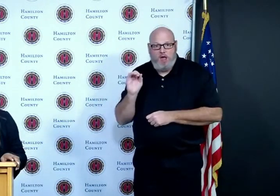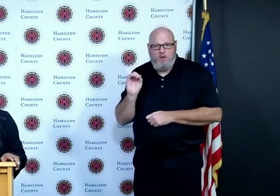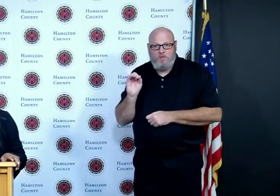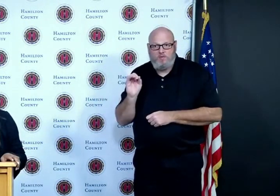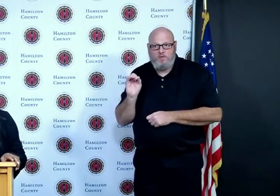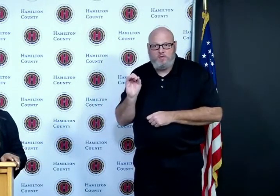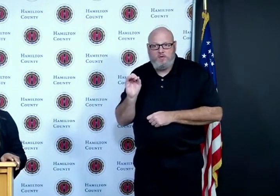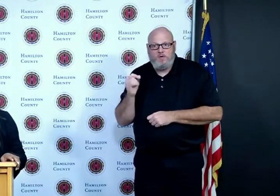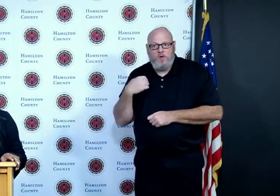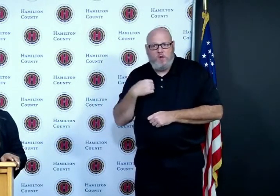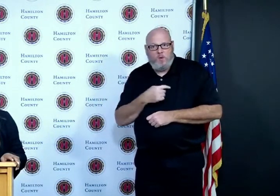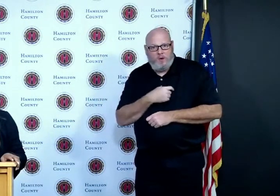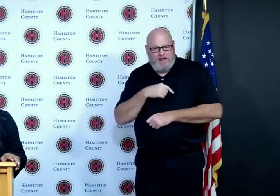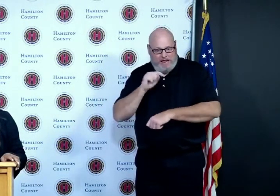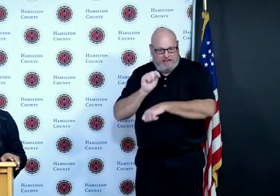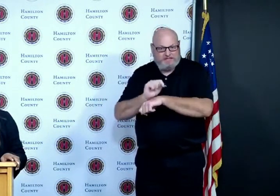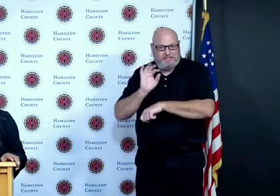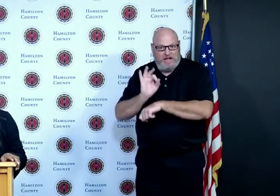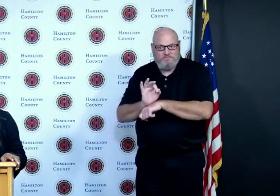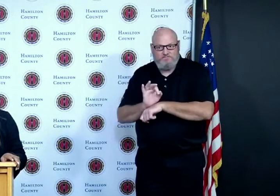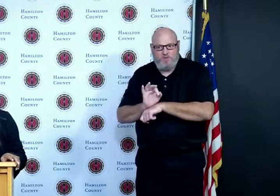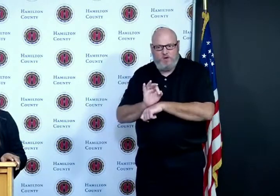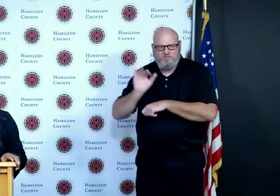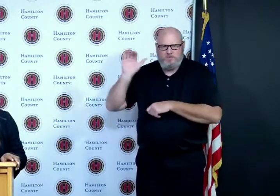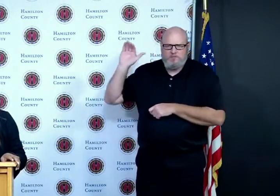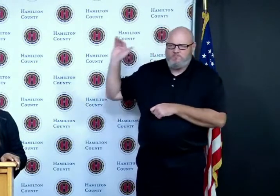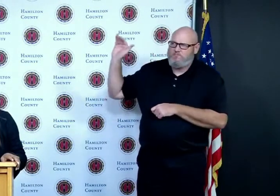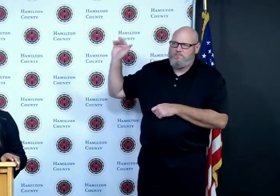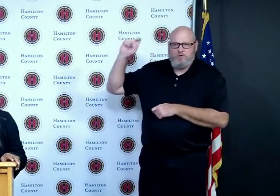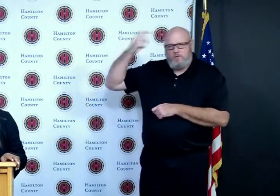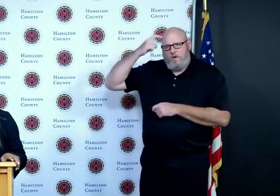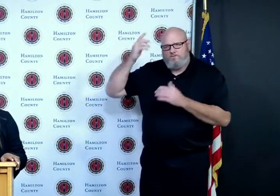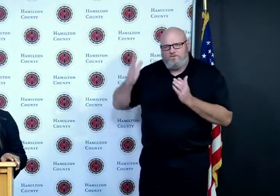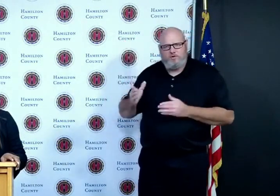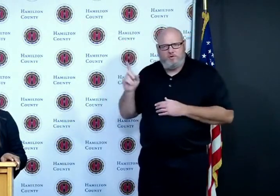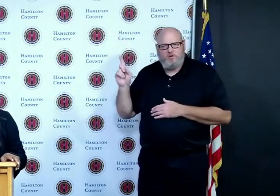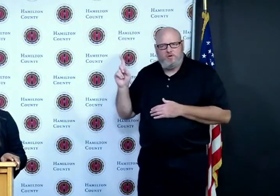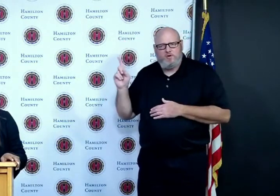we have a new Administration with President Joe Biden and Vice President Kamala Harris they have a